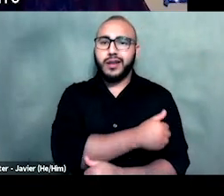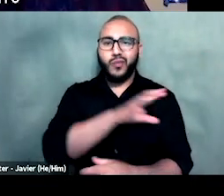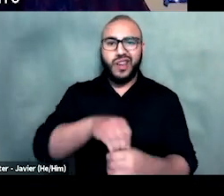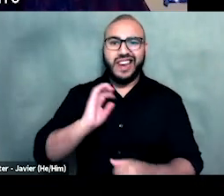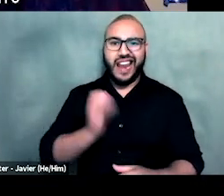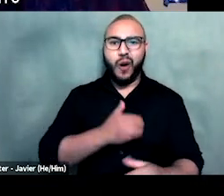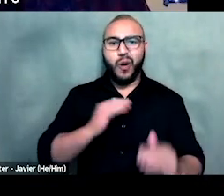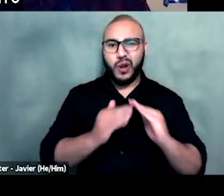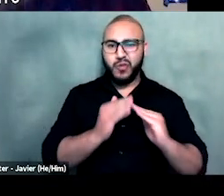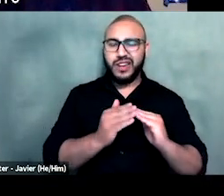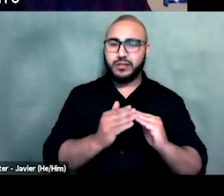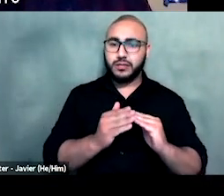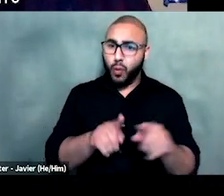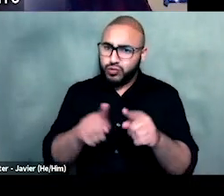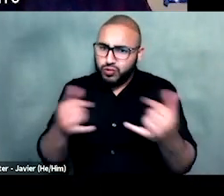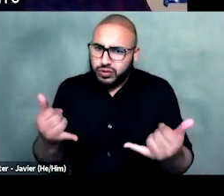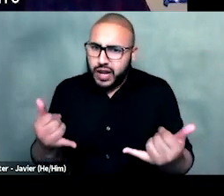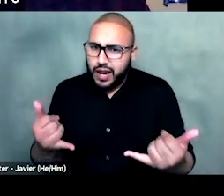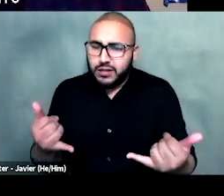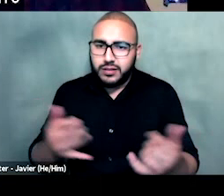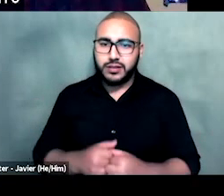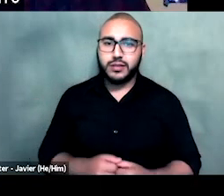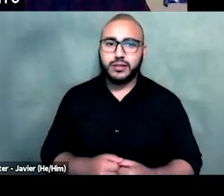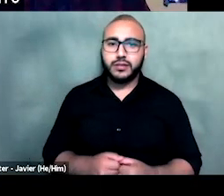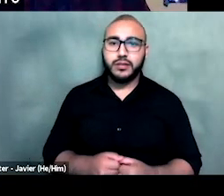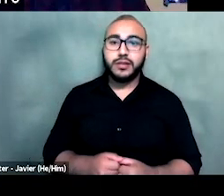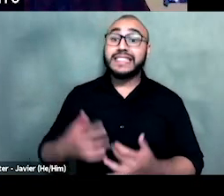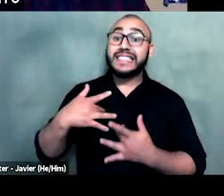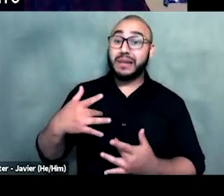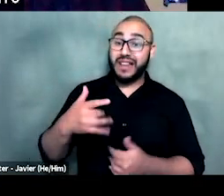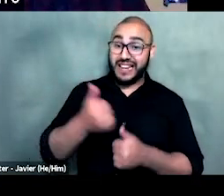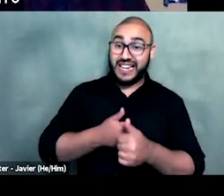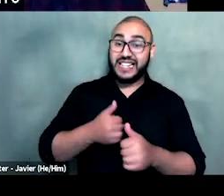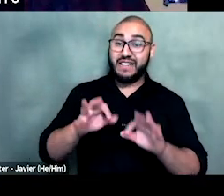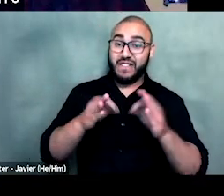even today. And I would say there's typically in every family, there's a female matriarch,